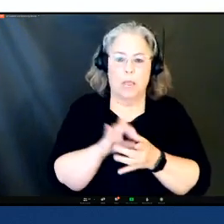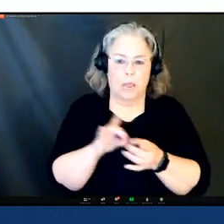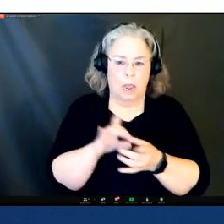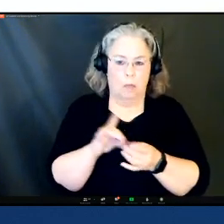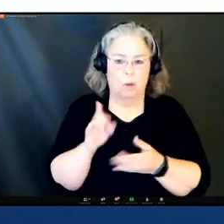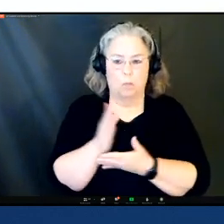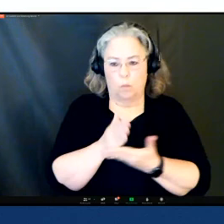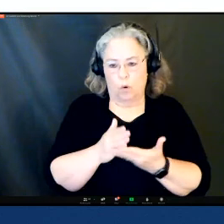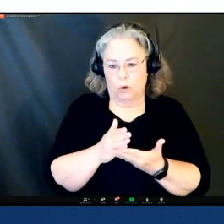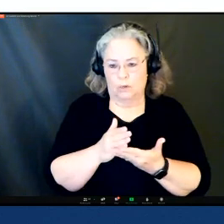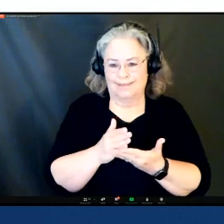Thank you, everyone.